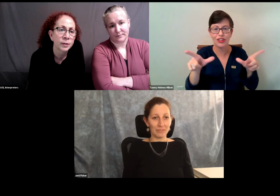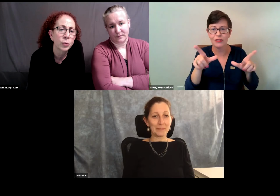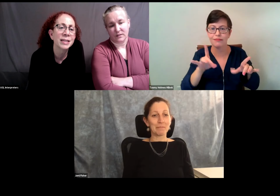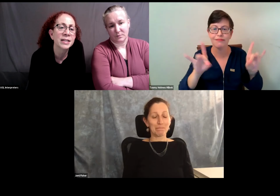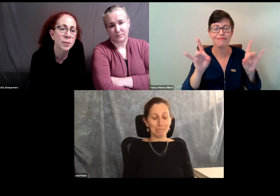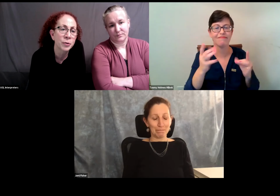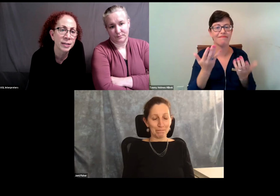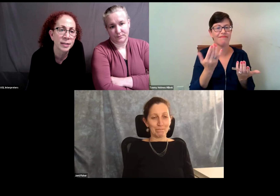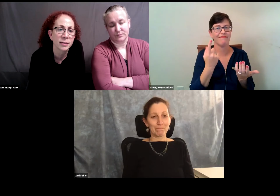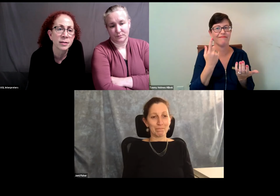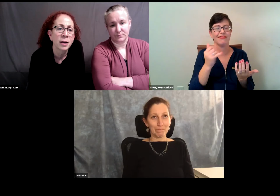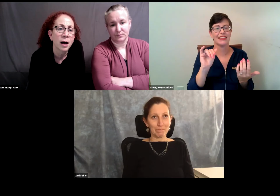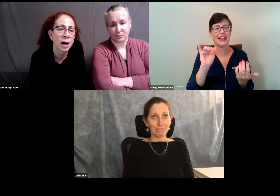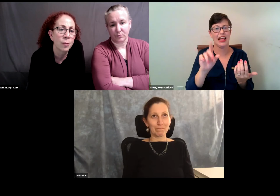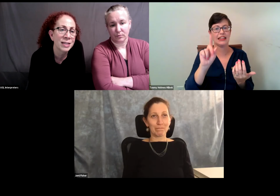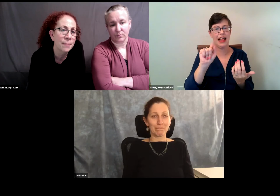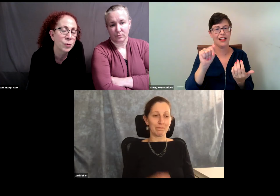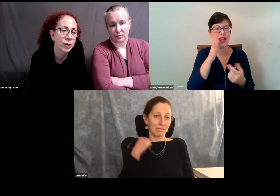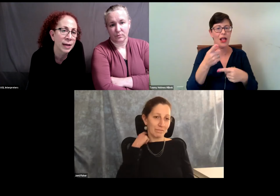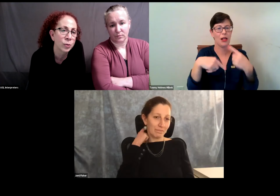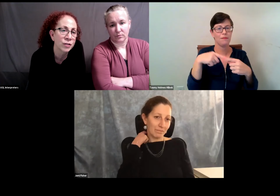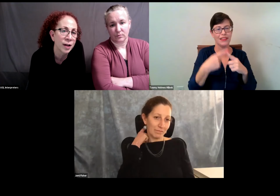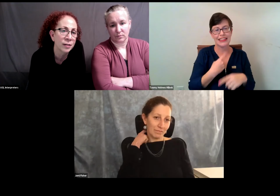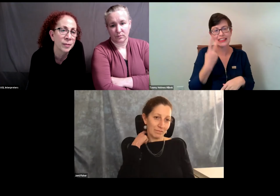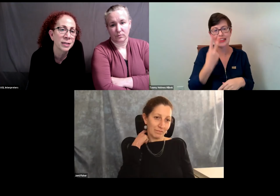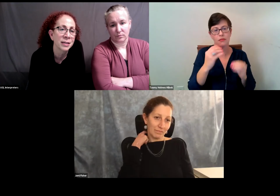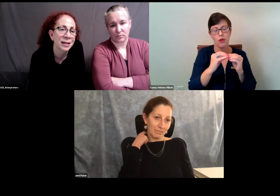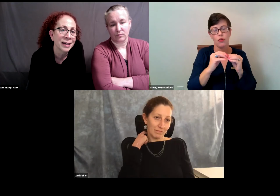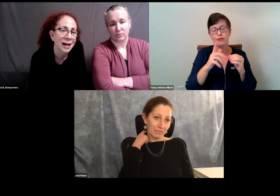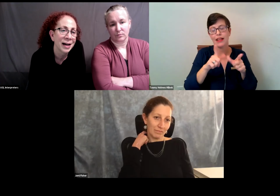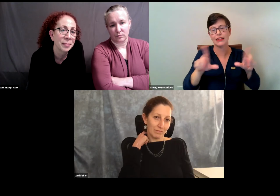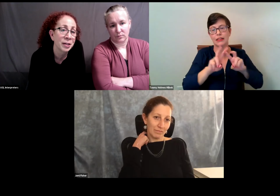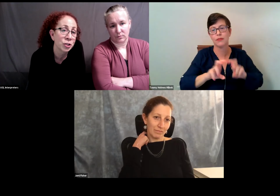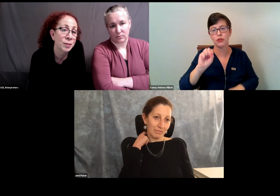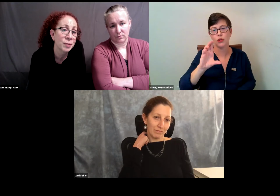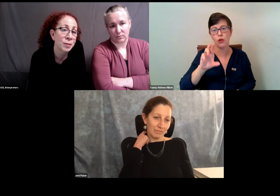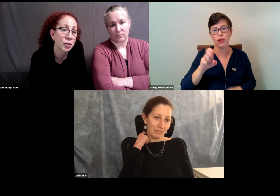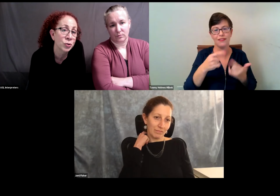those experiences what's happening with language development, and it should be coming in soon.